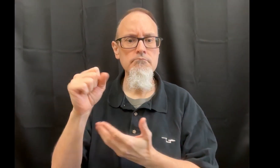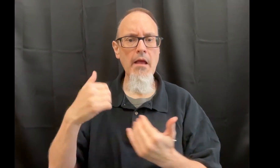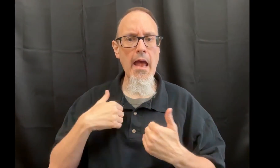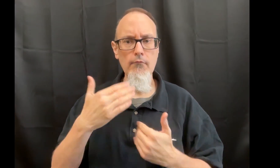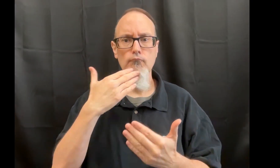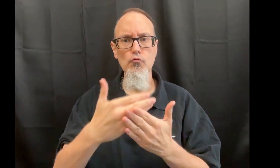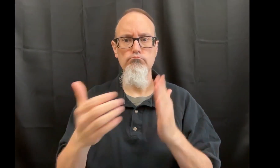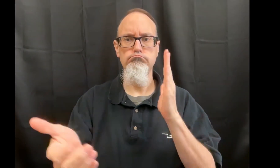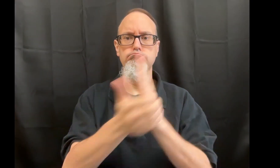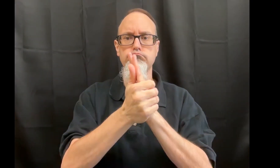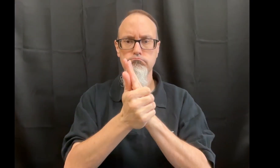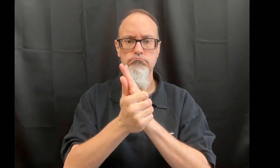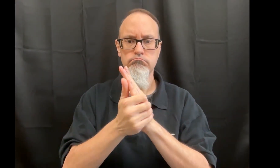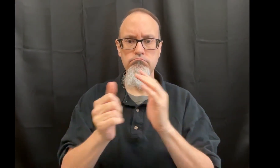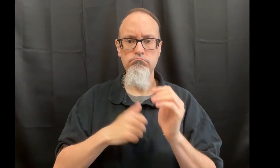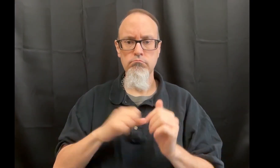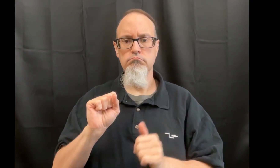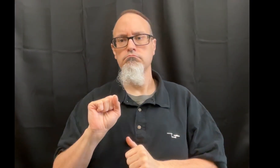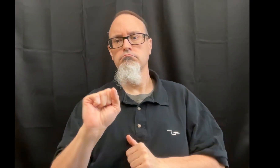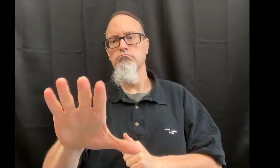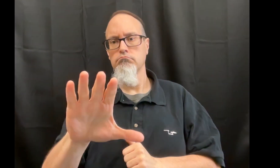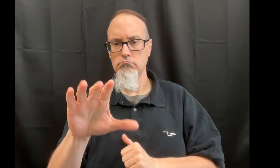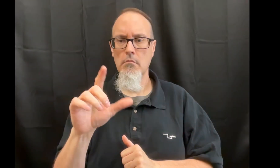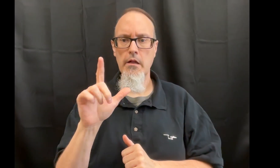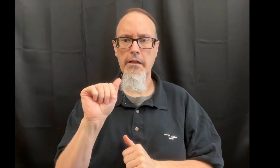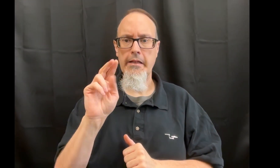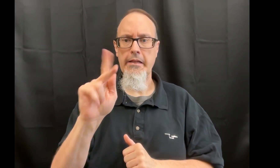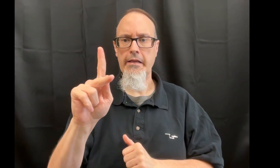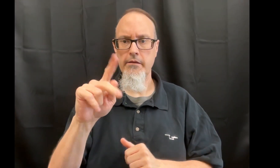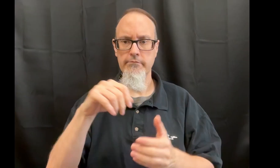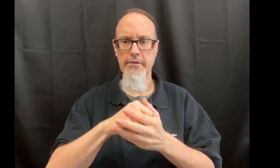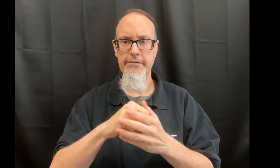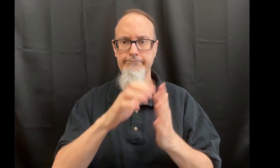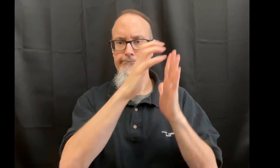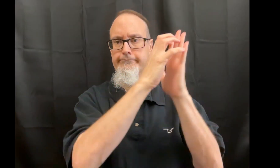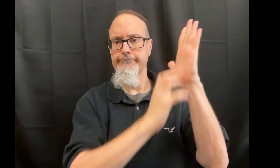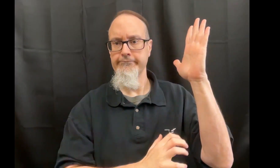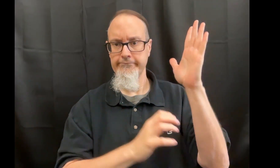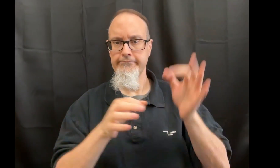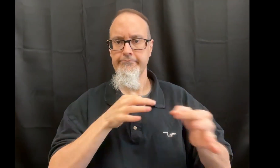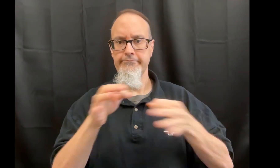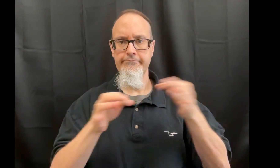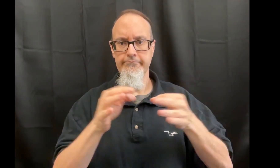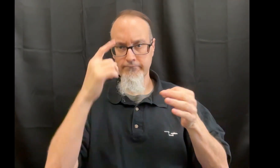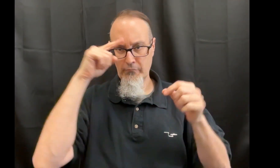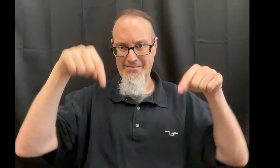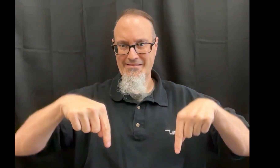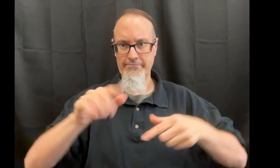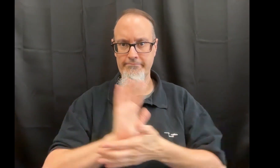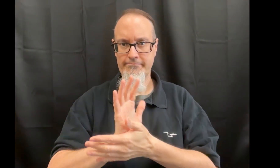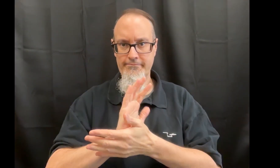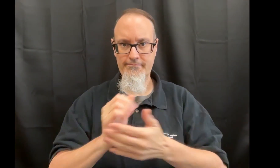There’s a good packet for GMs that I will provide a link to in the transcript for this video.